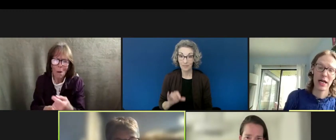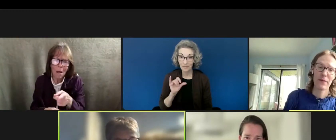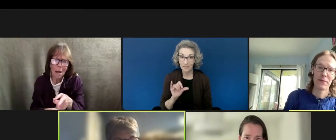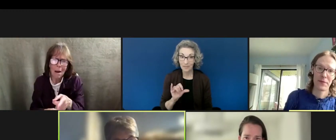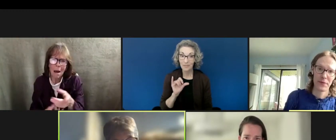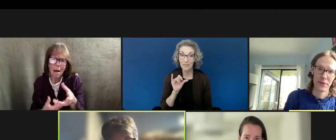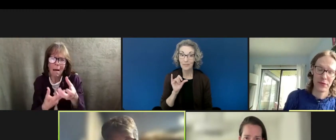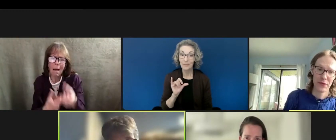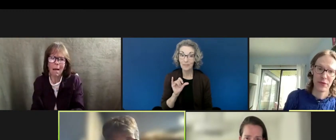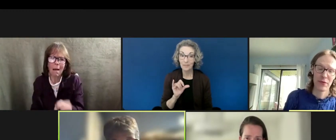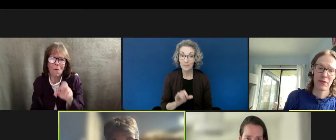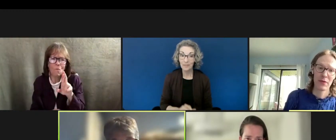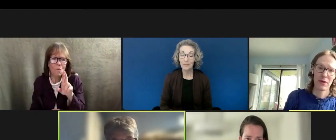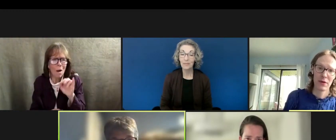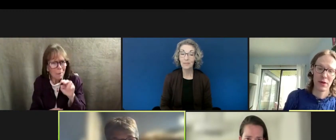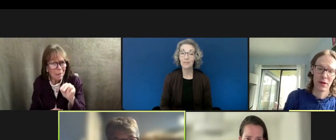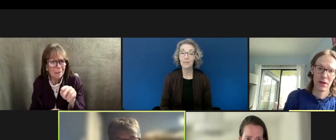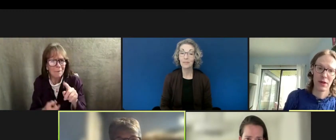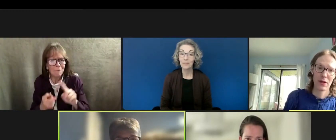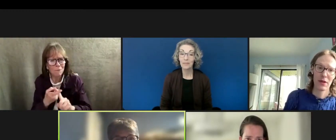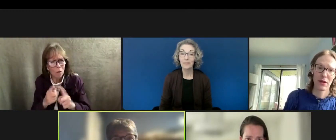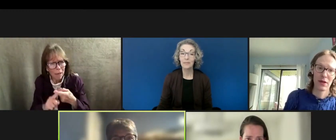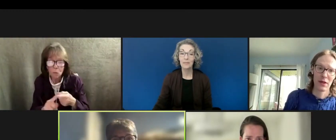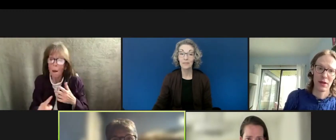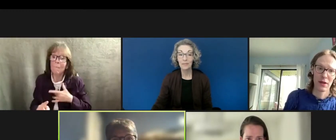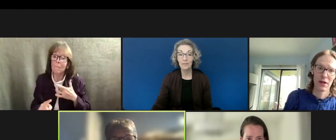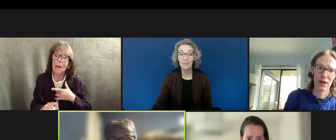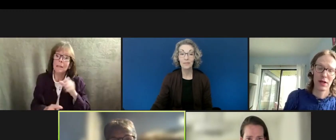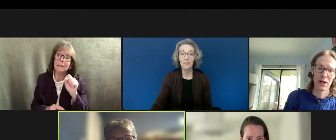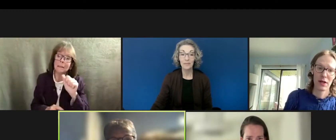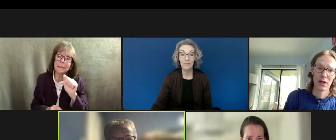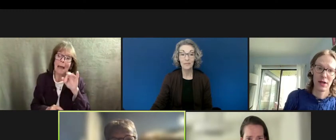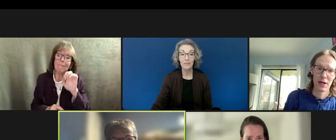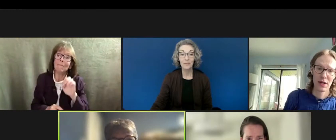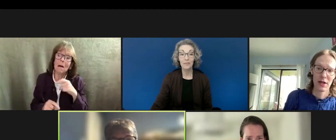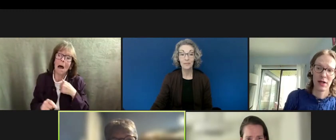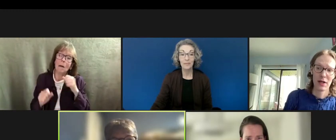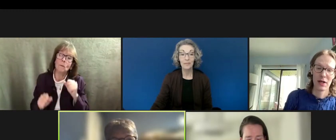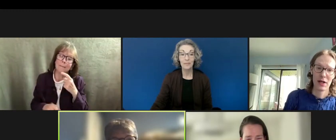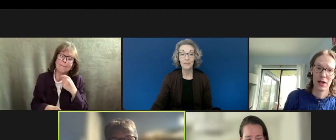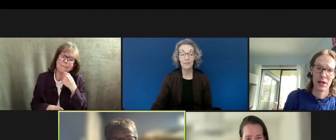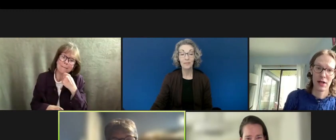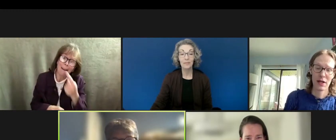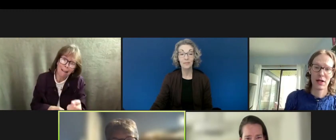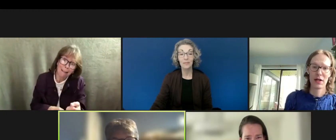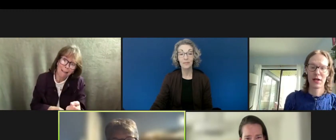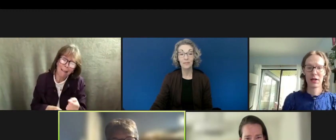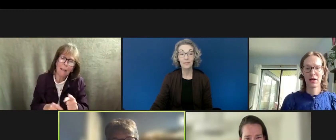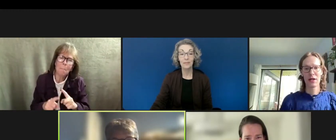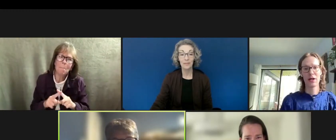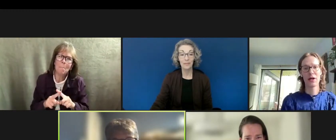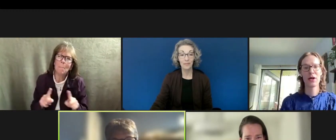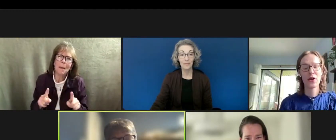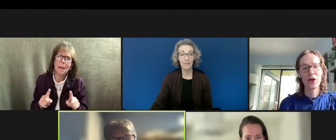So I sort of felt safe to share with her but I felt she only thinks about the project,